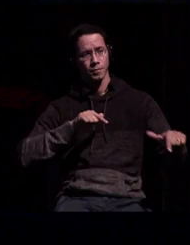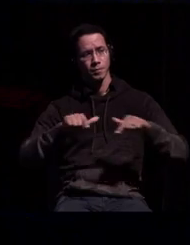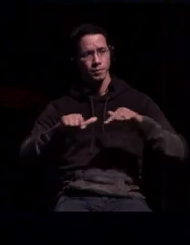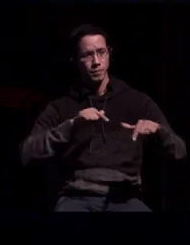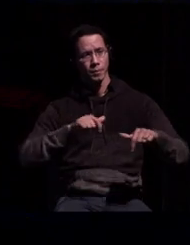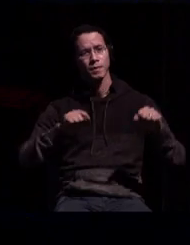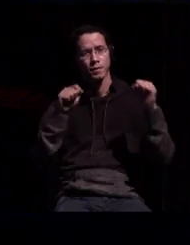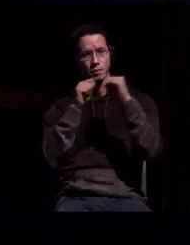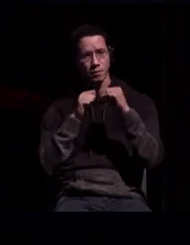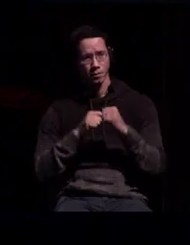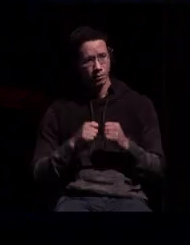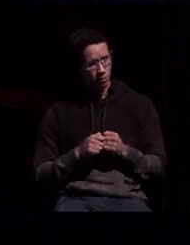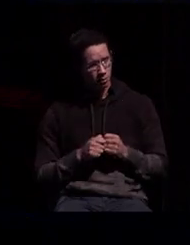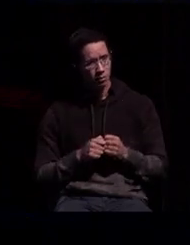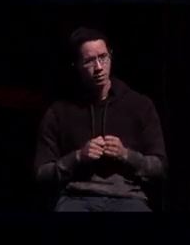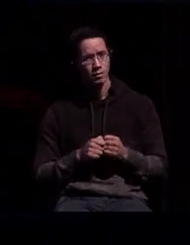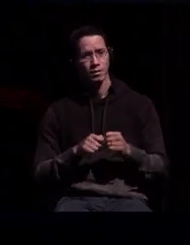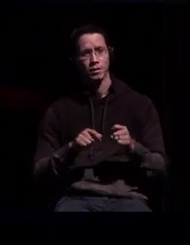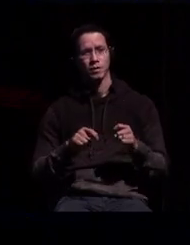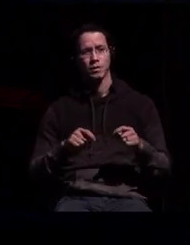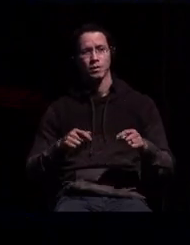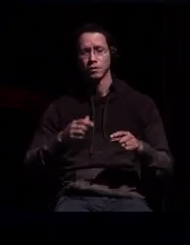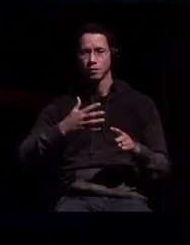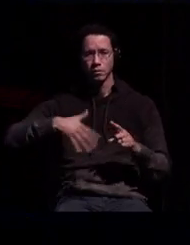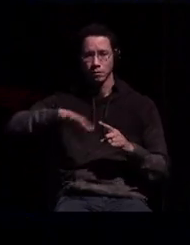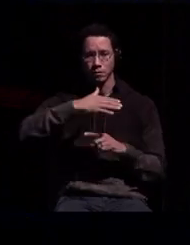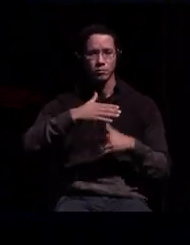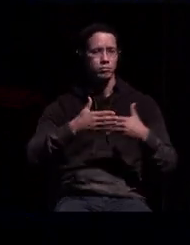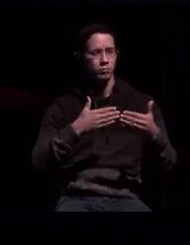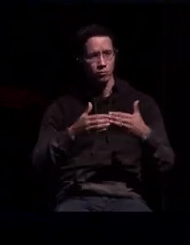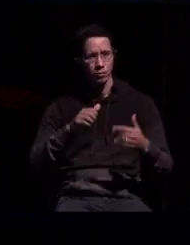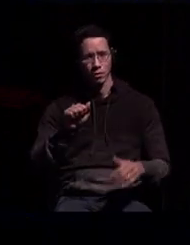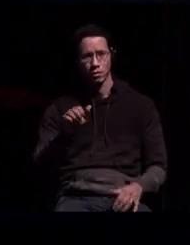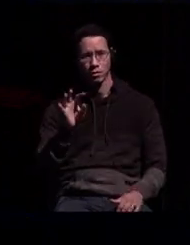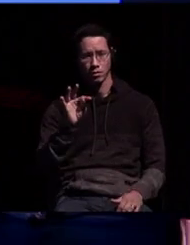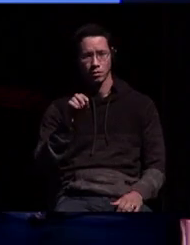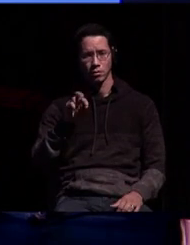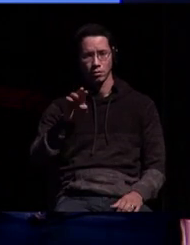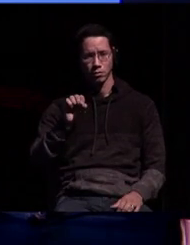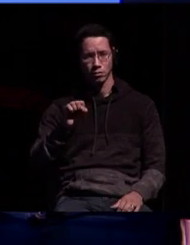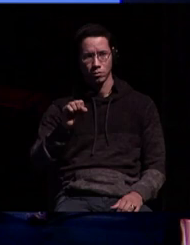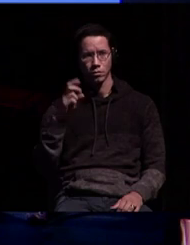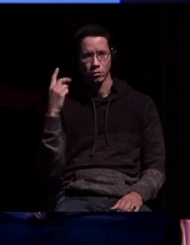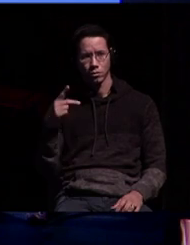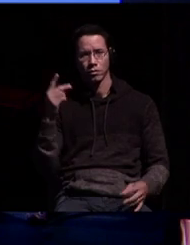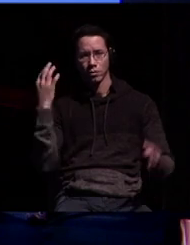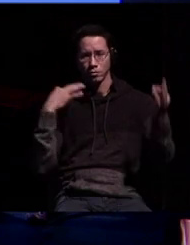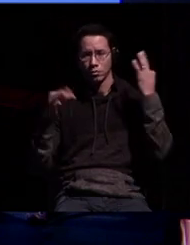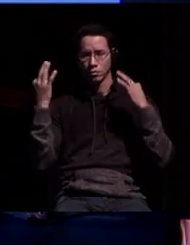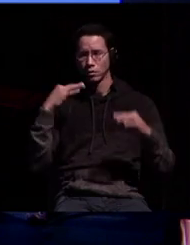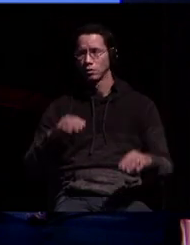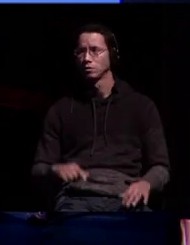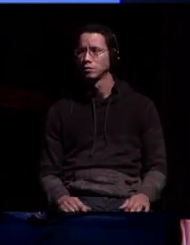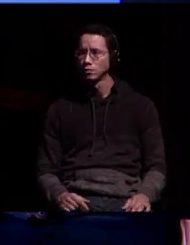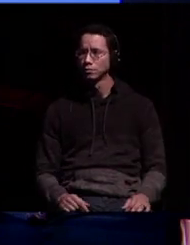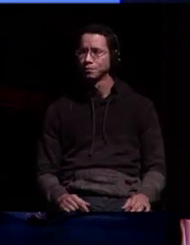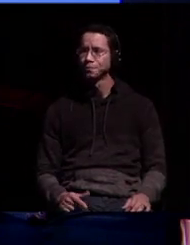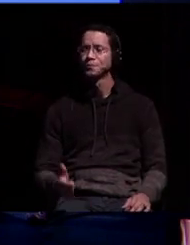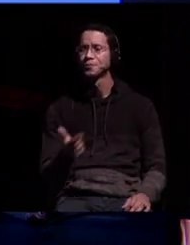and it should permeate all actors of tourism. On the other hand, “Gender Dimensions of Tourism”